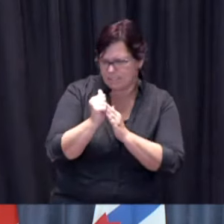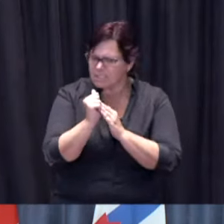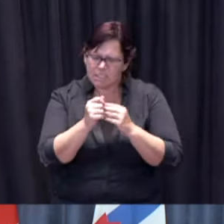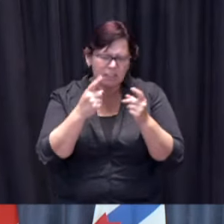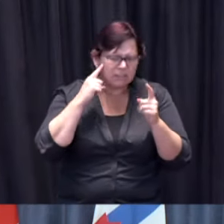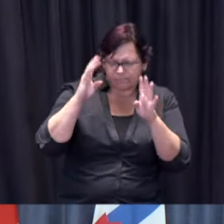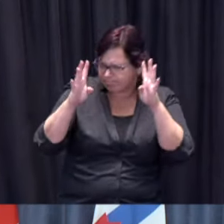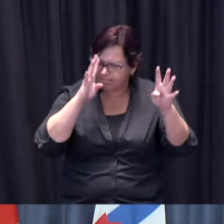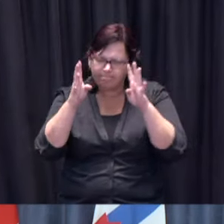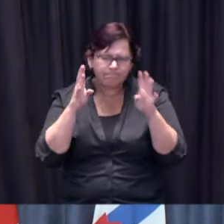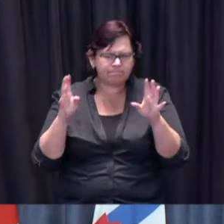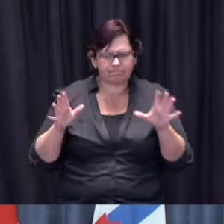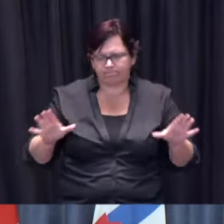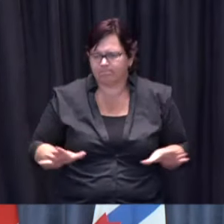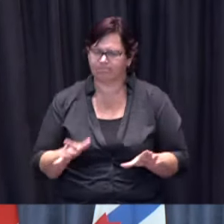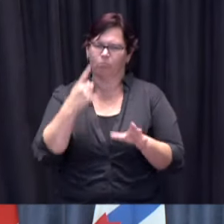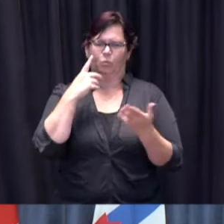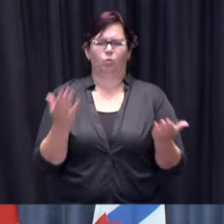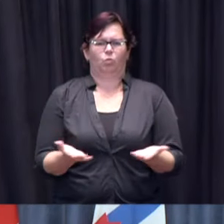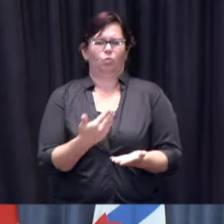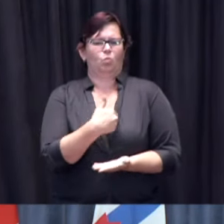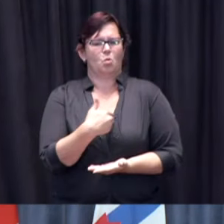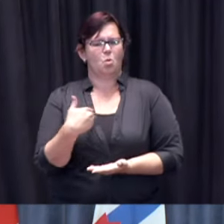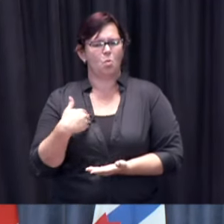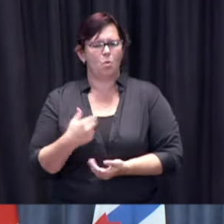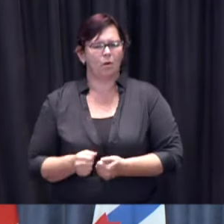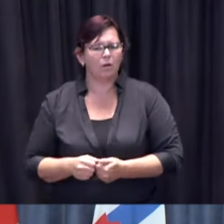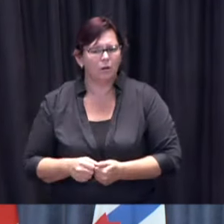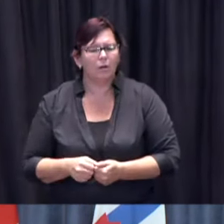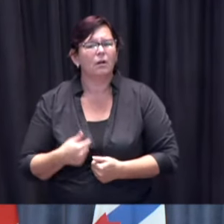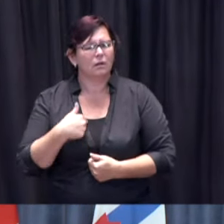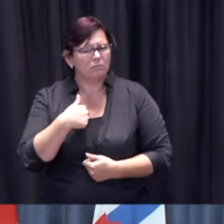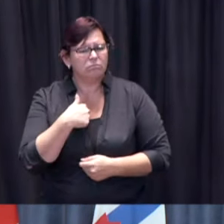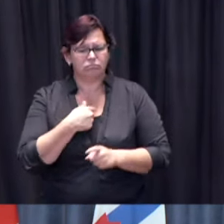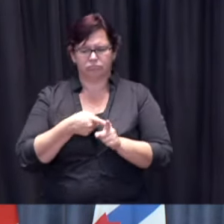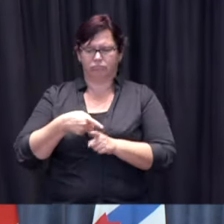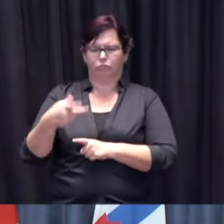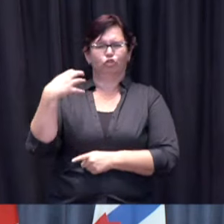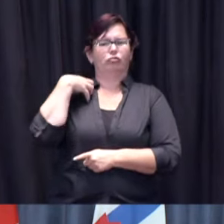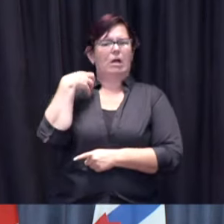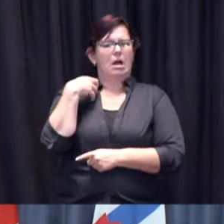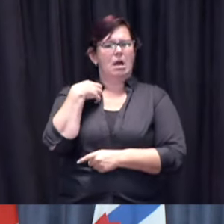As Chair of the City's Economic and Community Development Committee I have been working hard